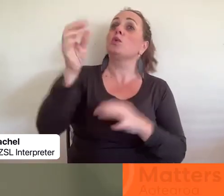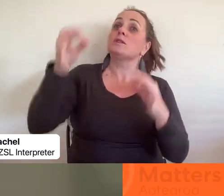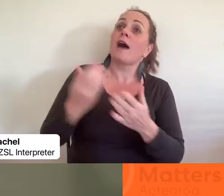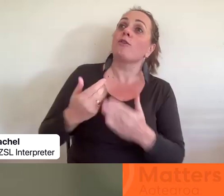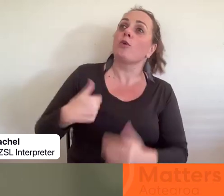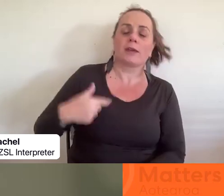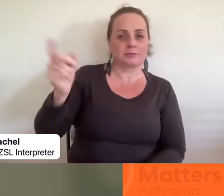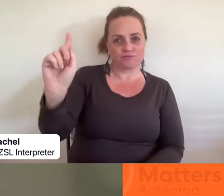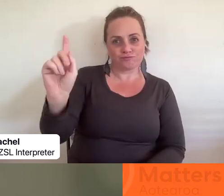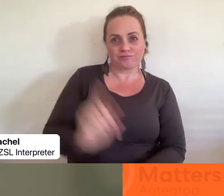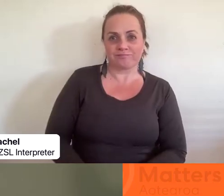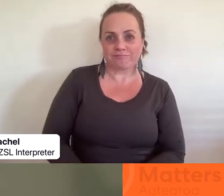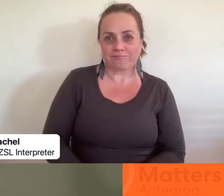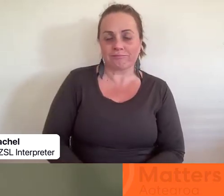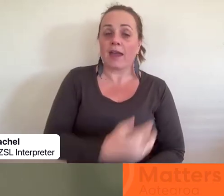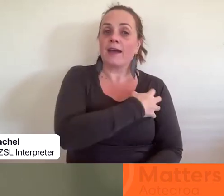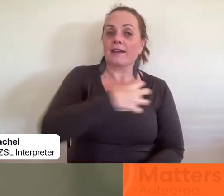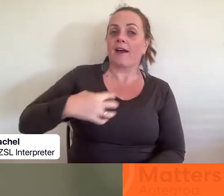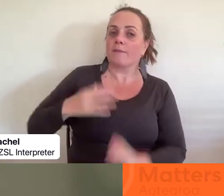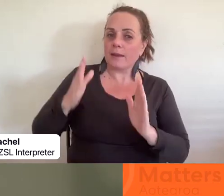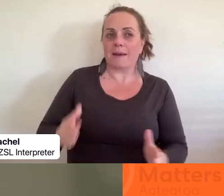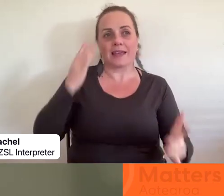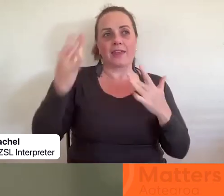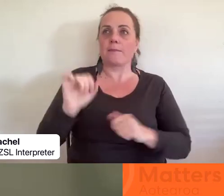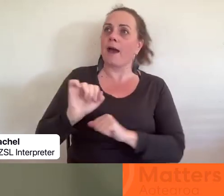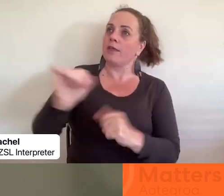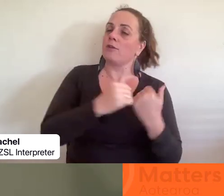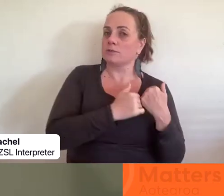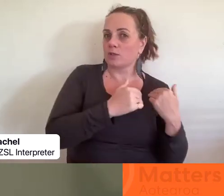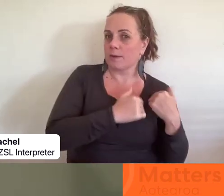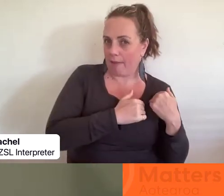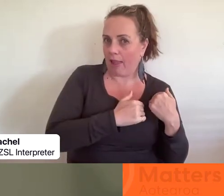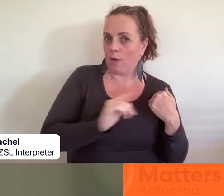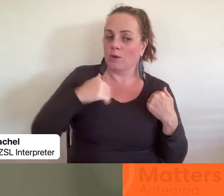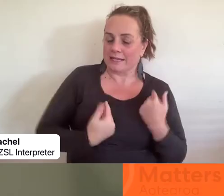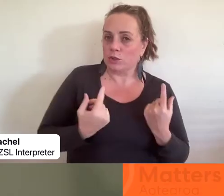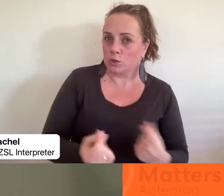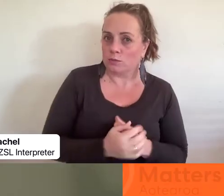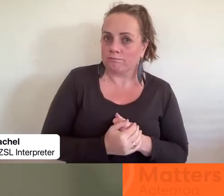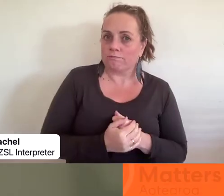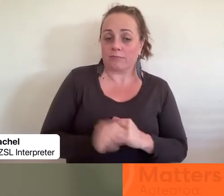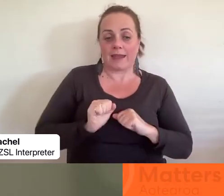So the Crown must consider its obligations. And Indigenous approach to disability is not just